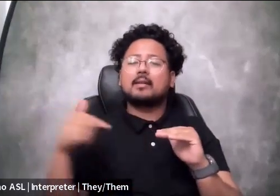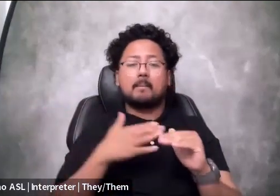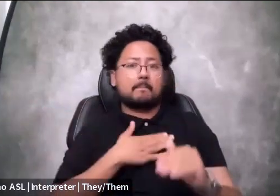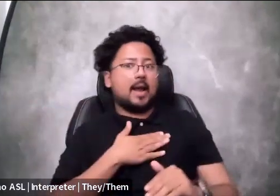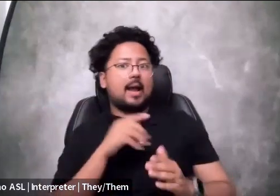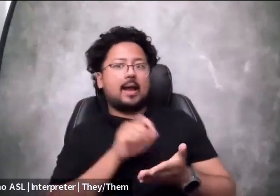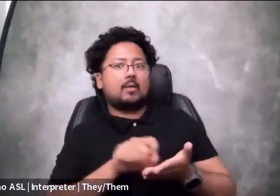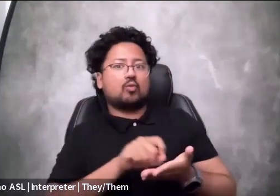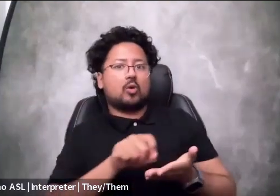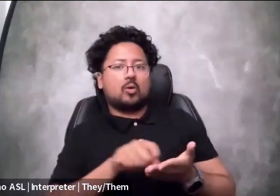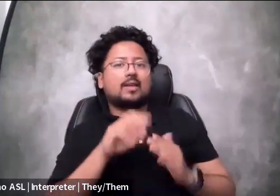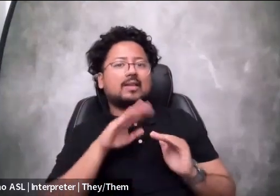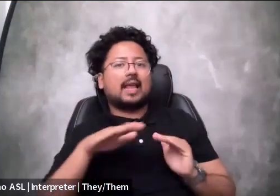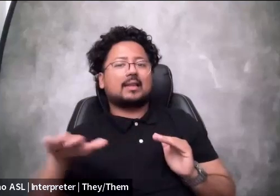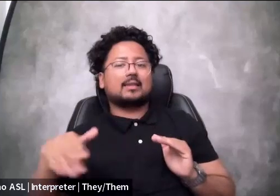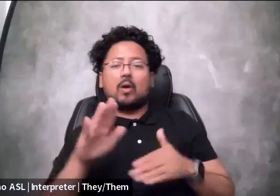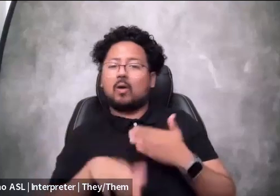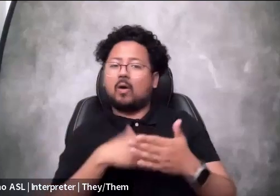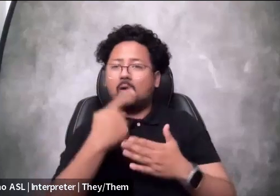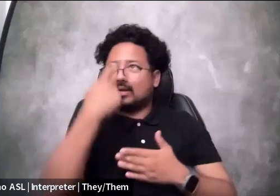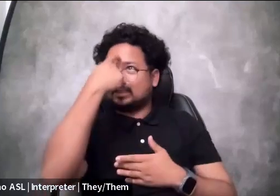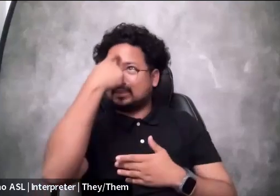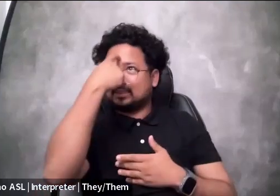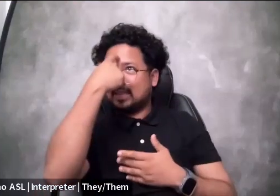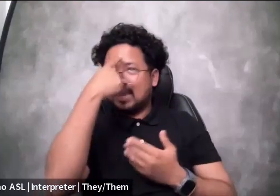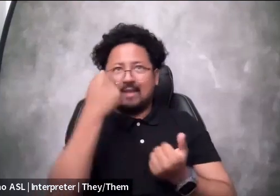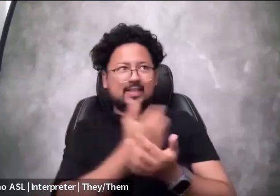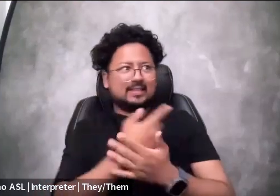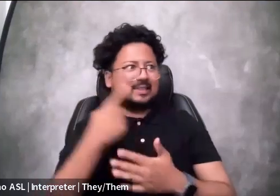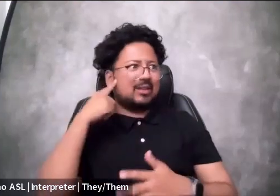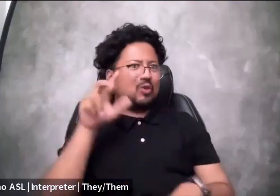so it's right and nothing sounds awkward because I know how